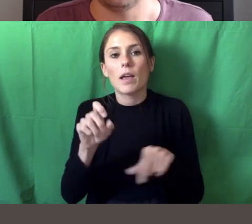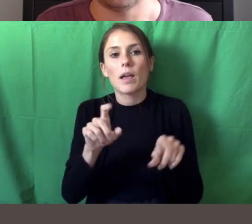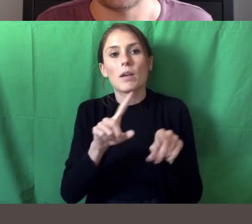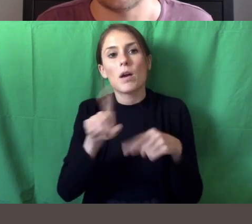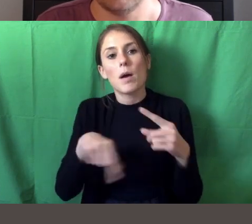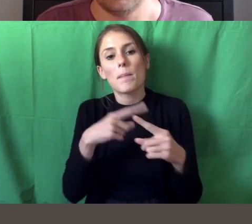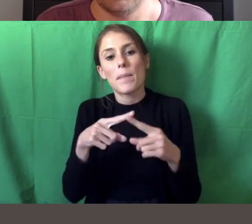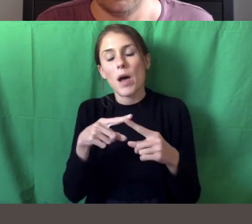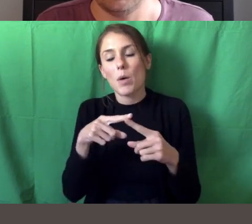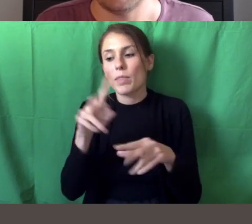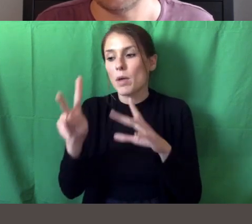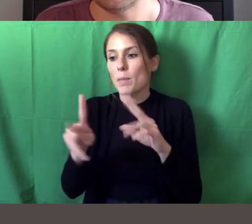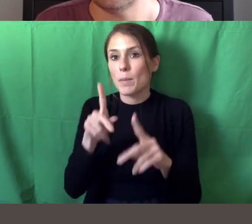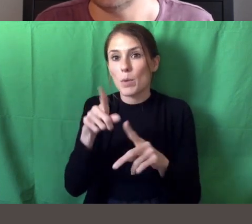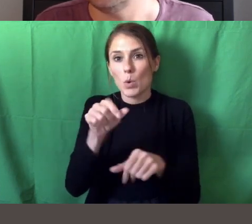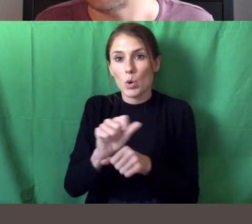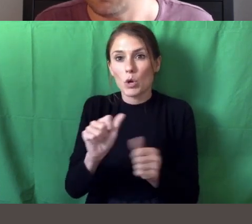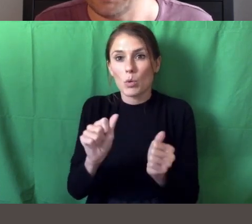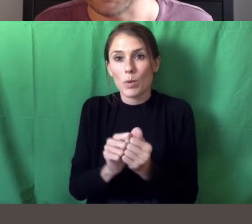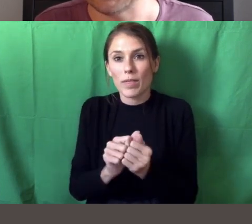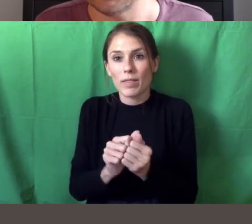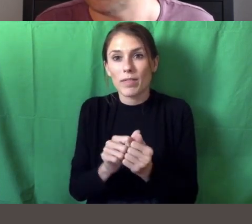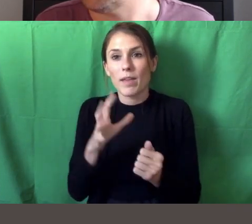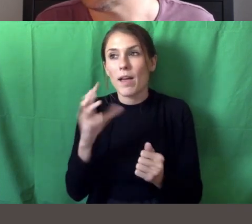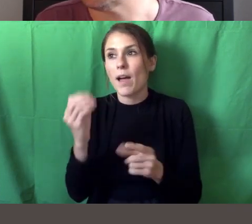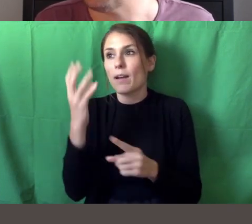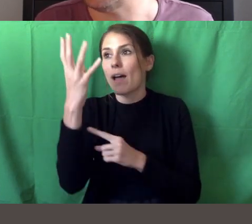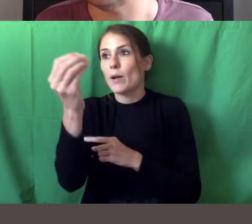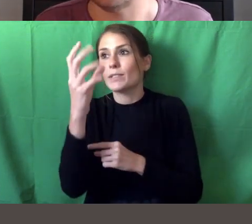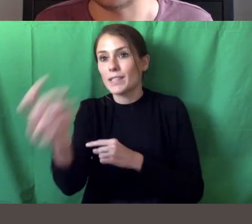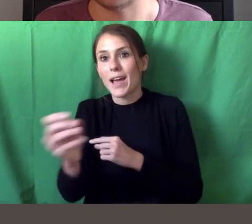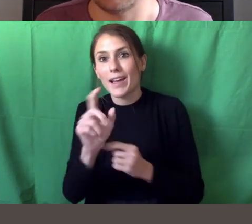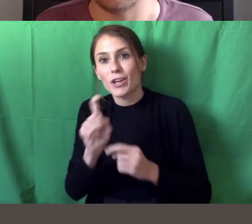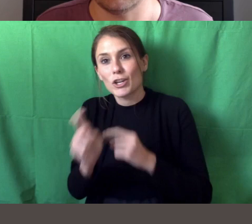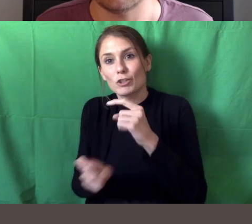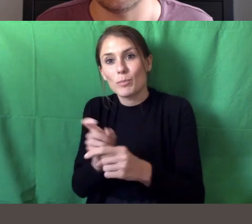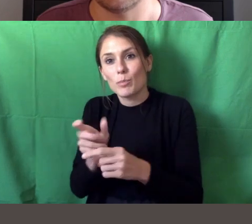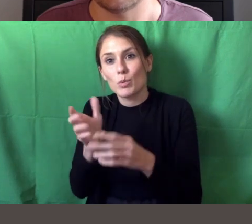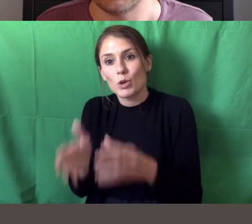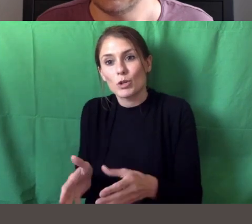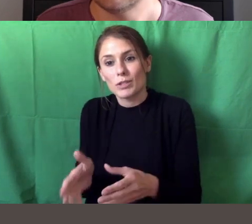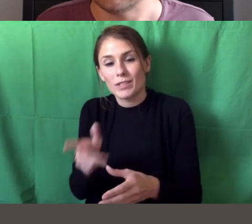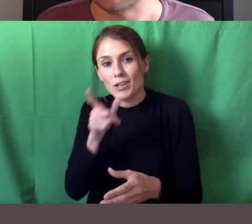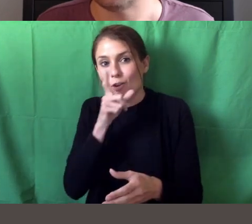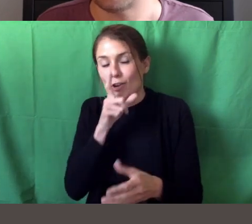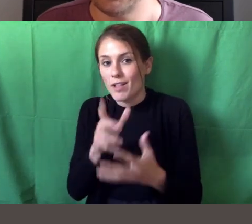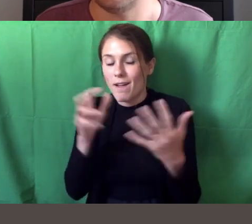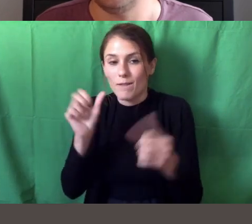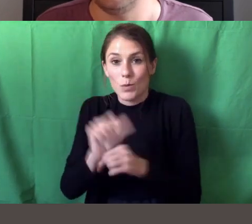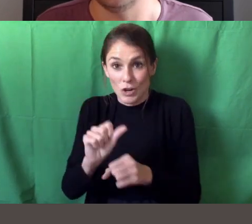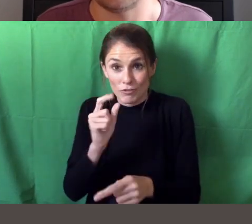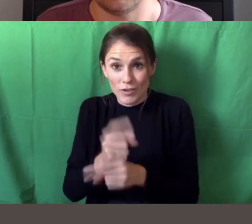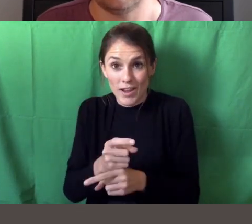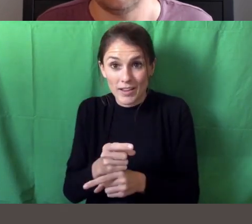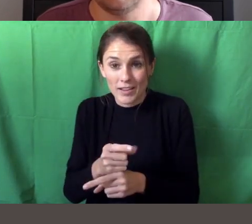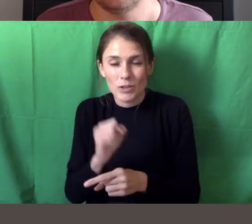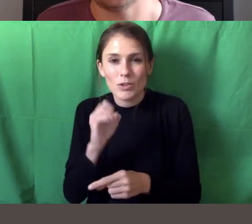think about setup in CI and about your colleagues and also about external contributors. This